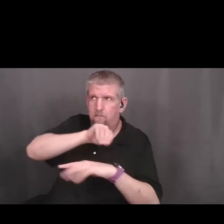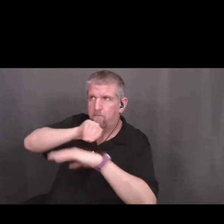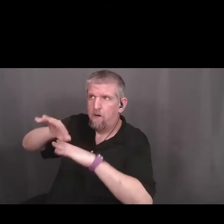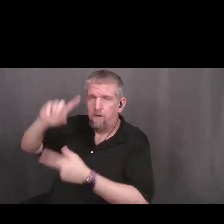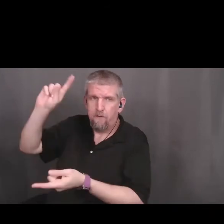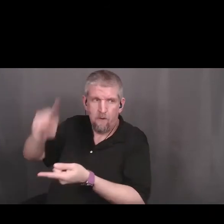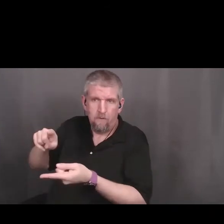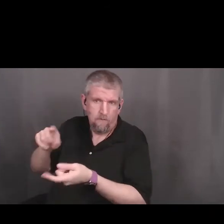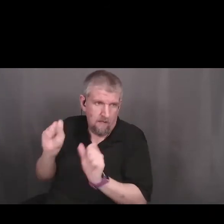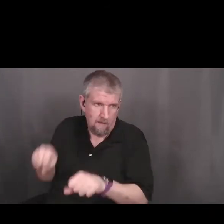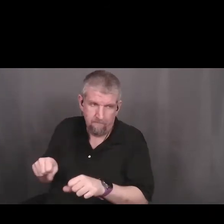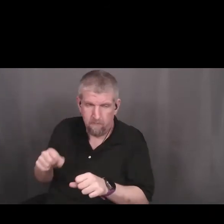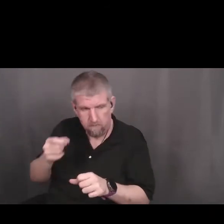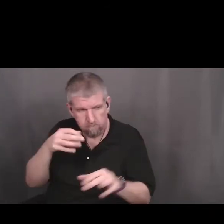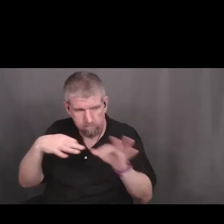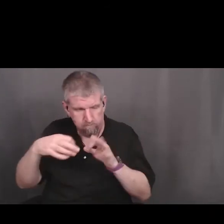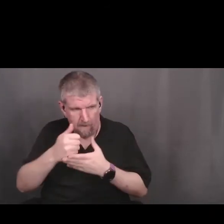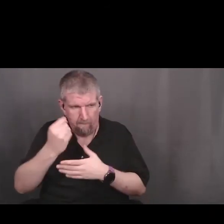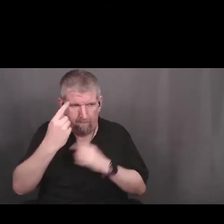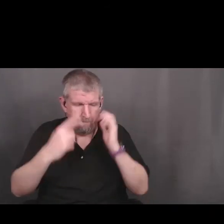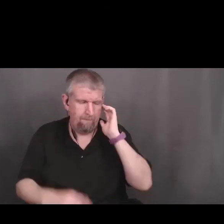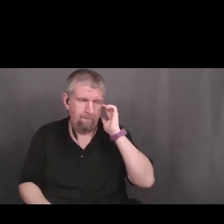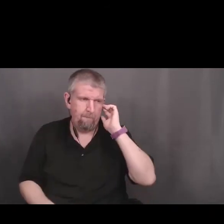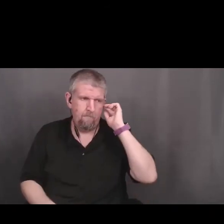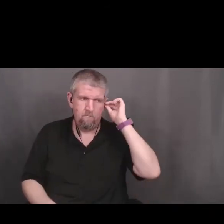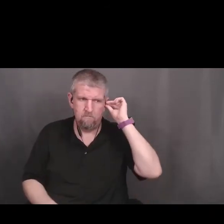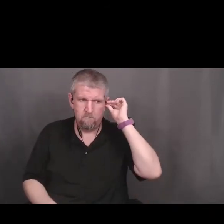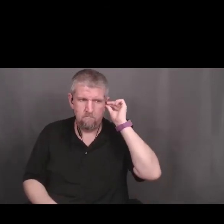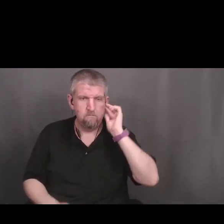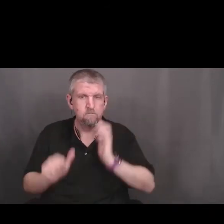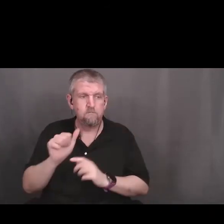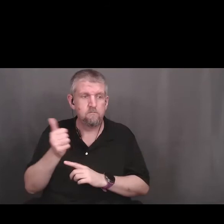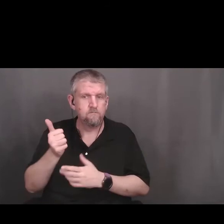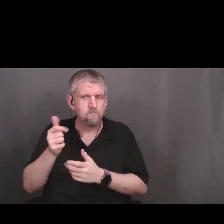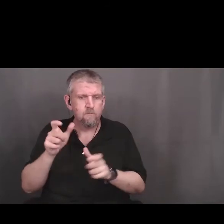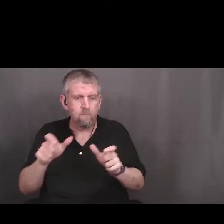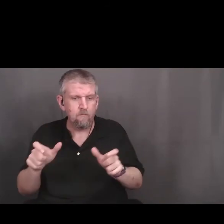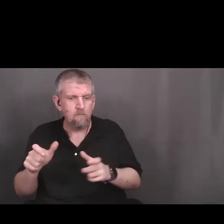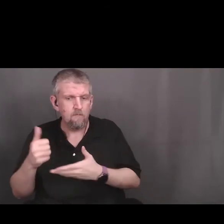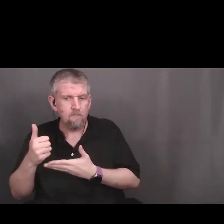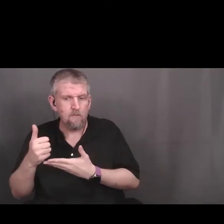Another thing that we can help with is we can help people understand some of the incentives that social security provides